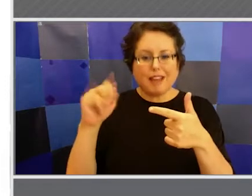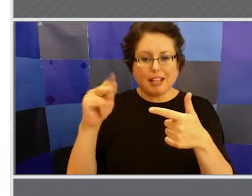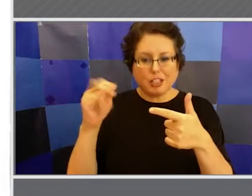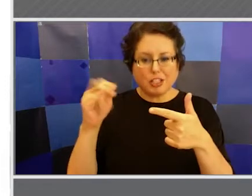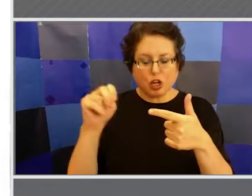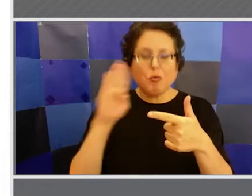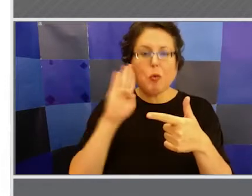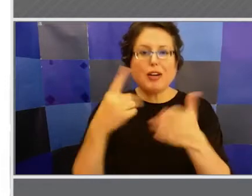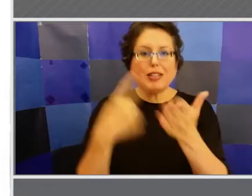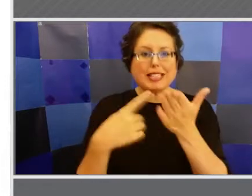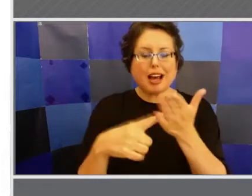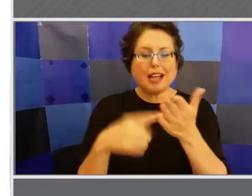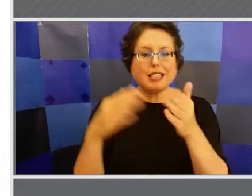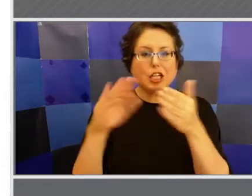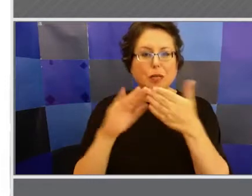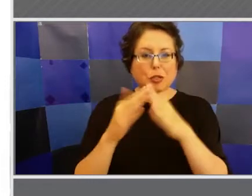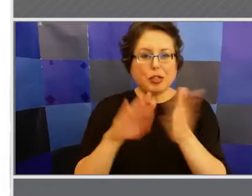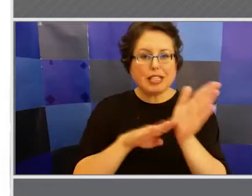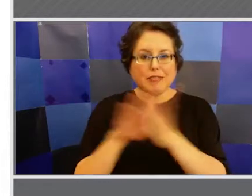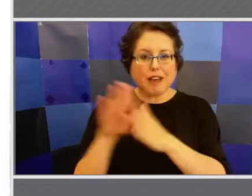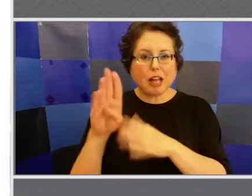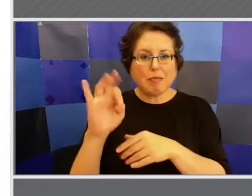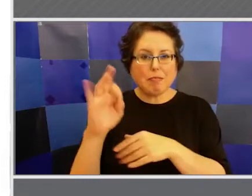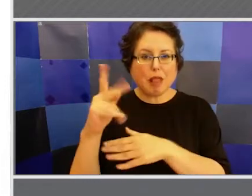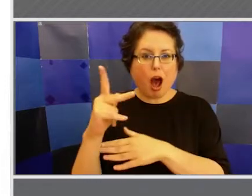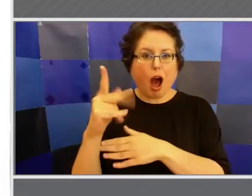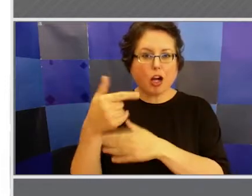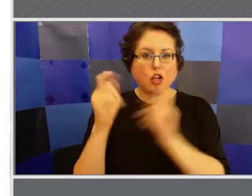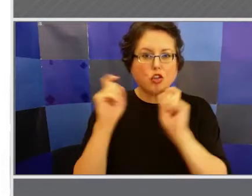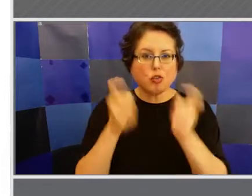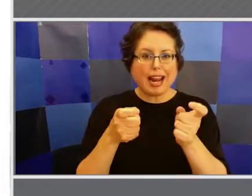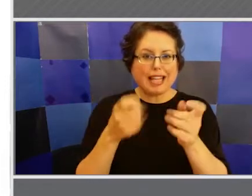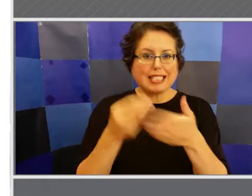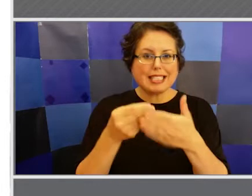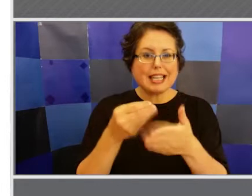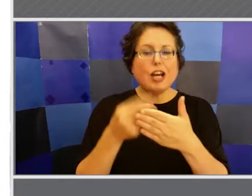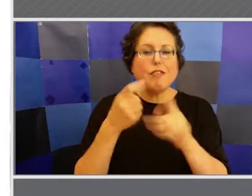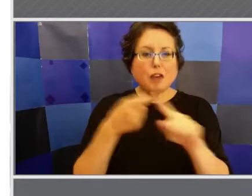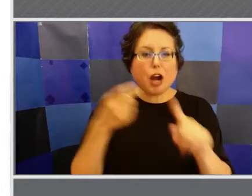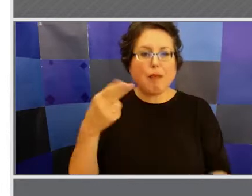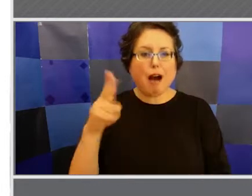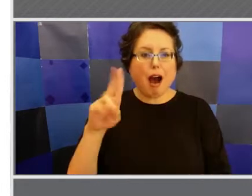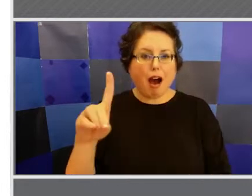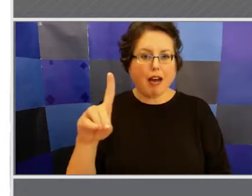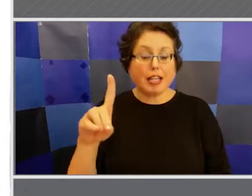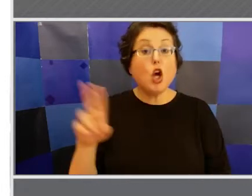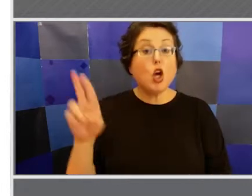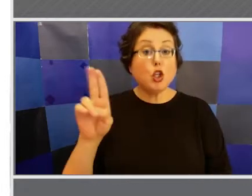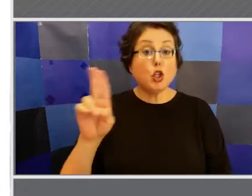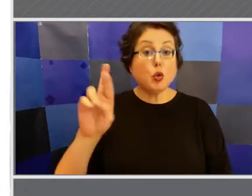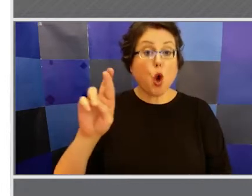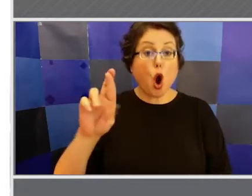block grants and some of the work we do with headphones. We have a great team from the era to present on some of their projects as well.